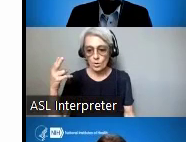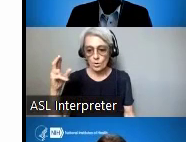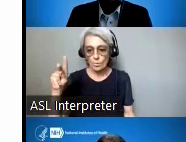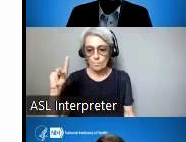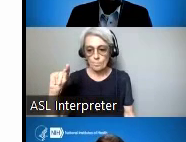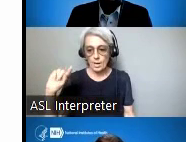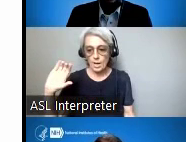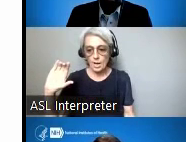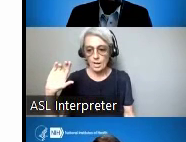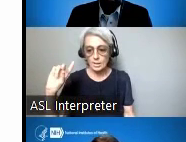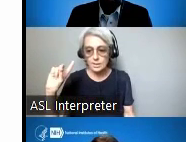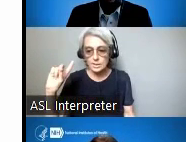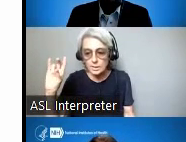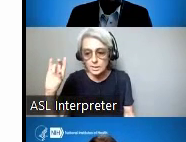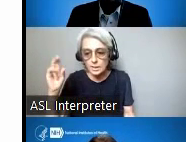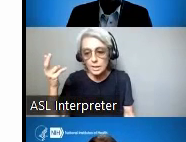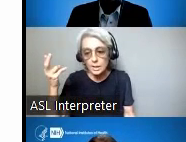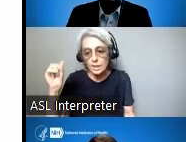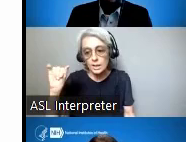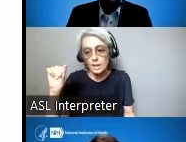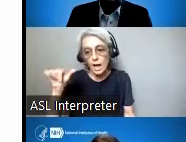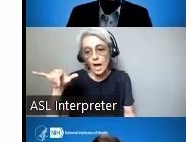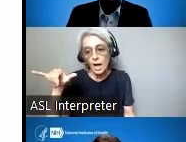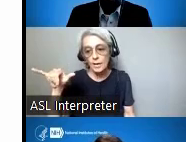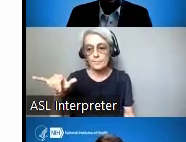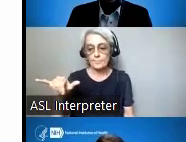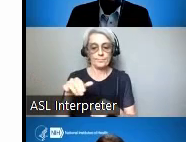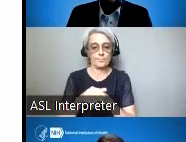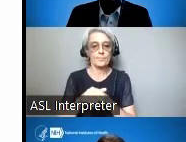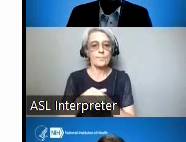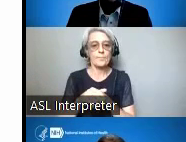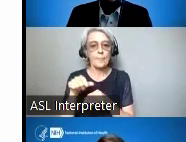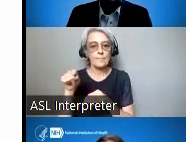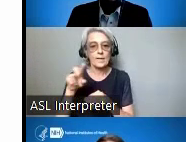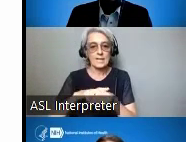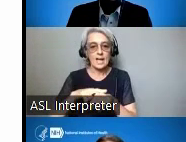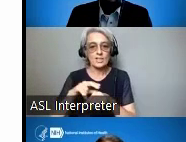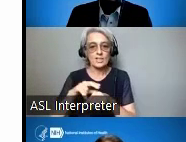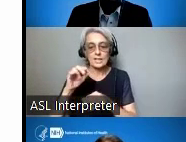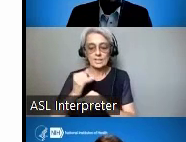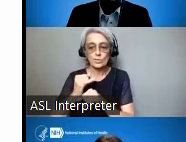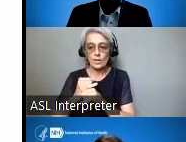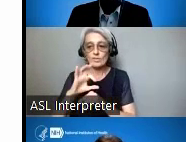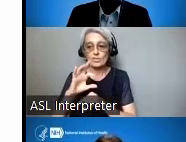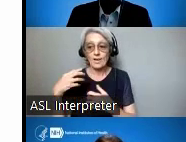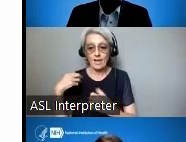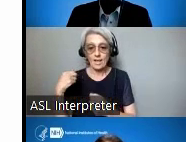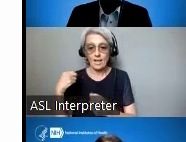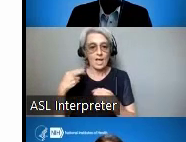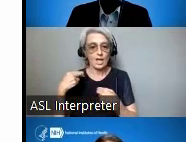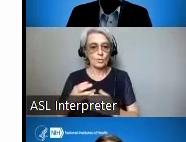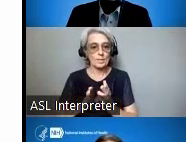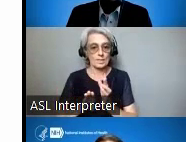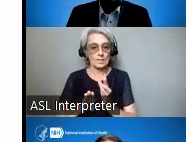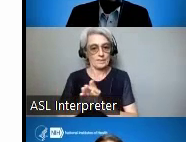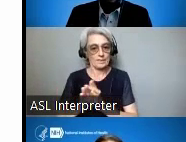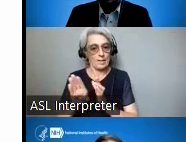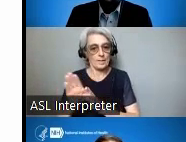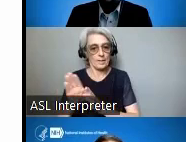at the Eunice Kennedy Shriver National Institute of Child Health and Human Development. Okay.